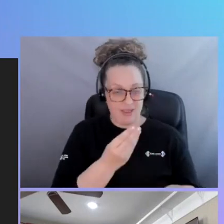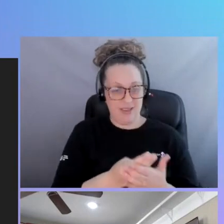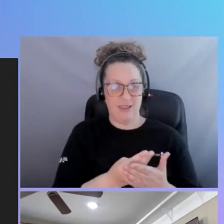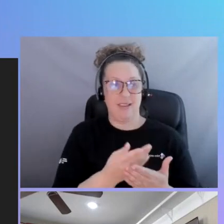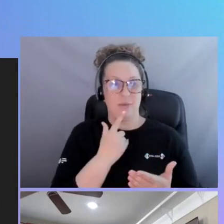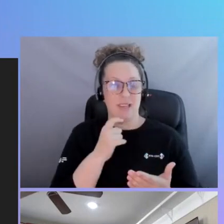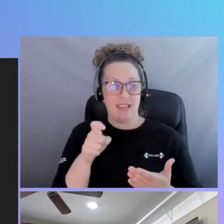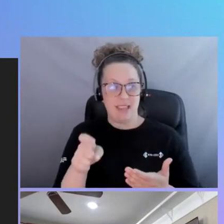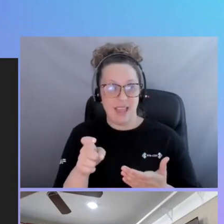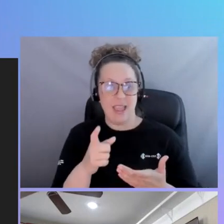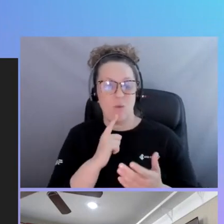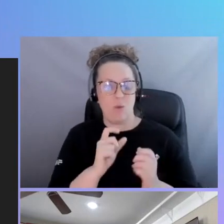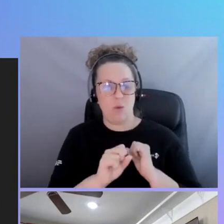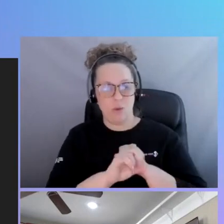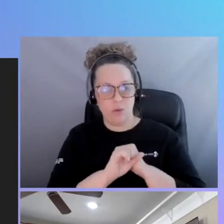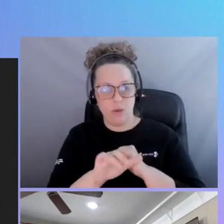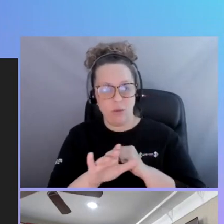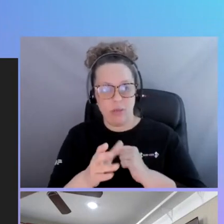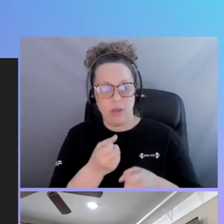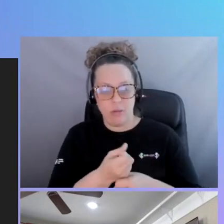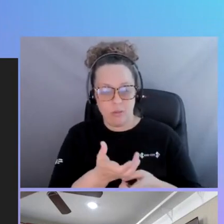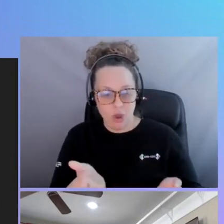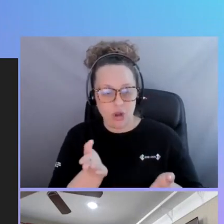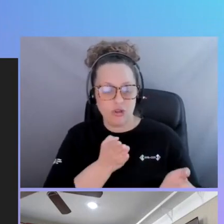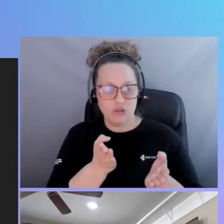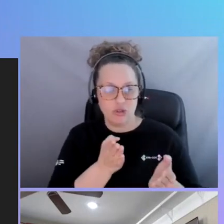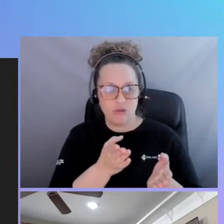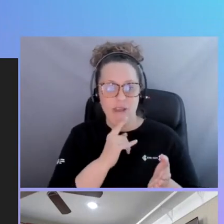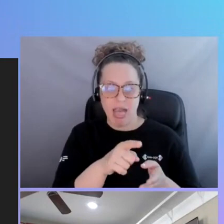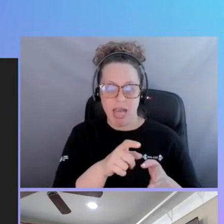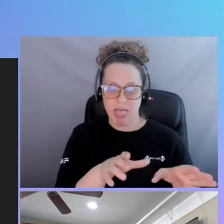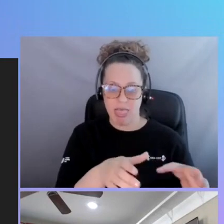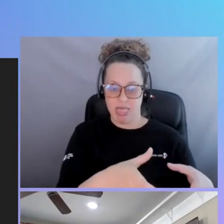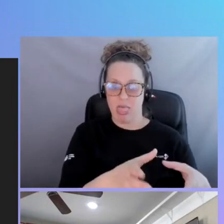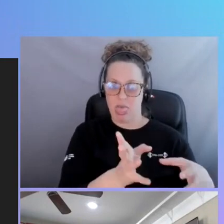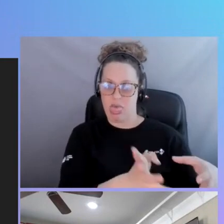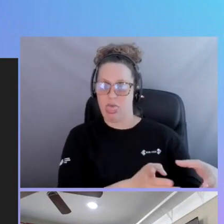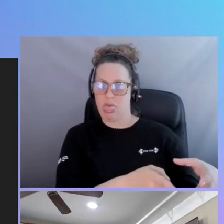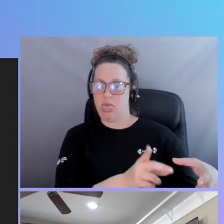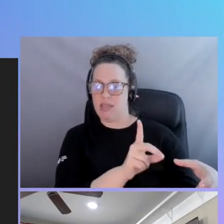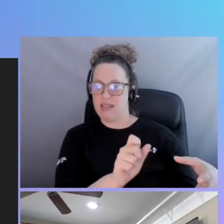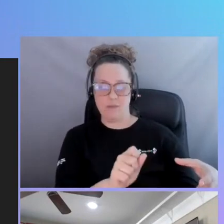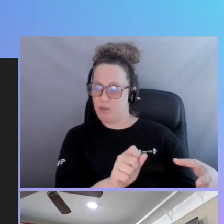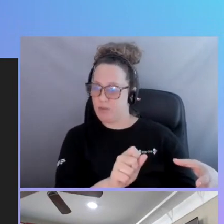need to know that the market includes people with disabilities. You need to get them excited because they can